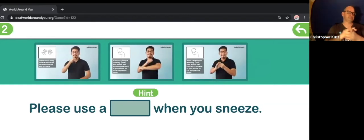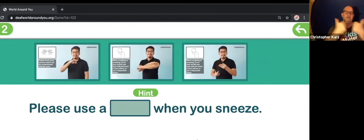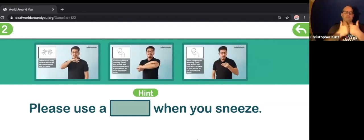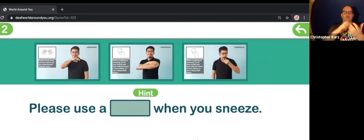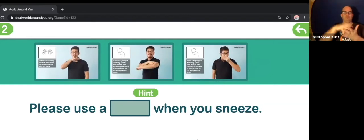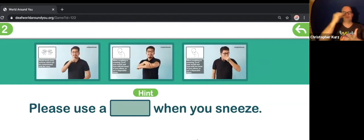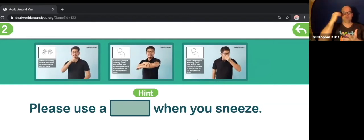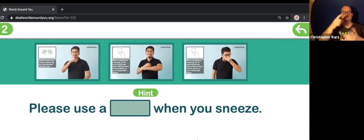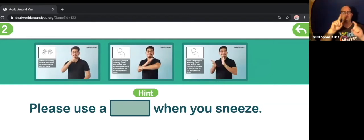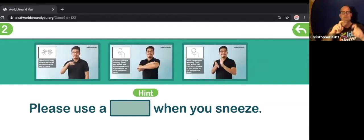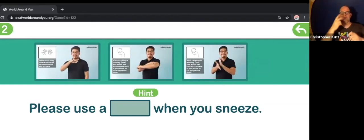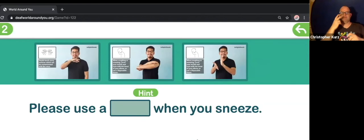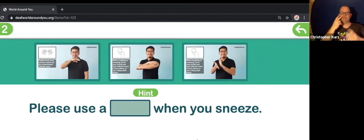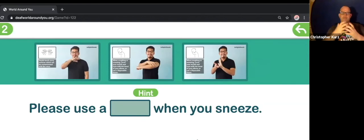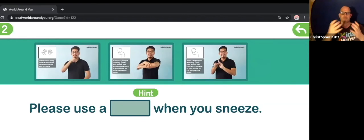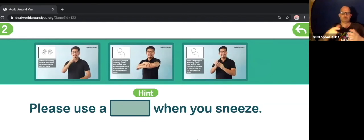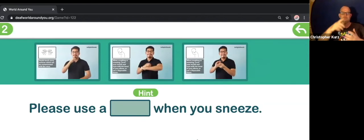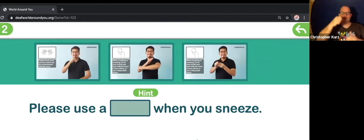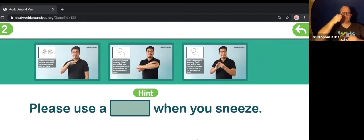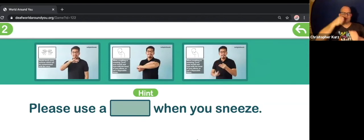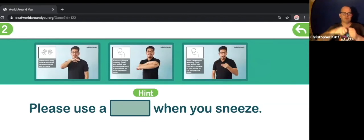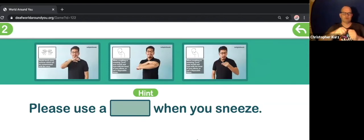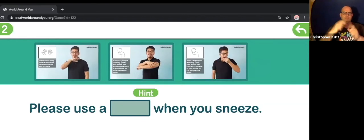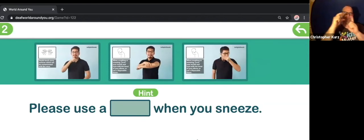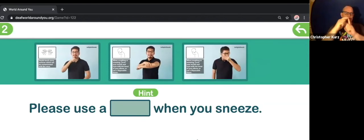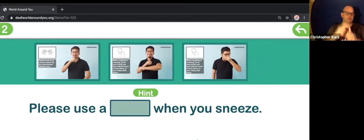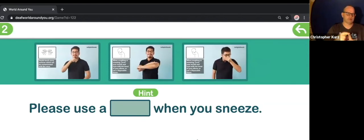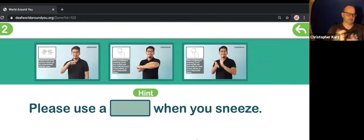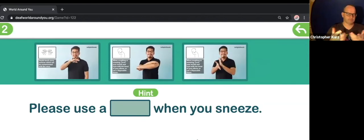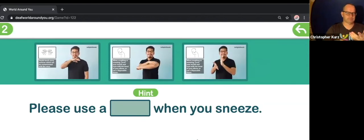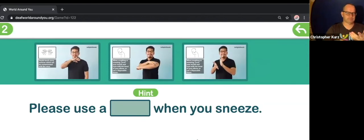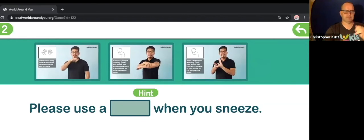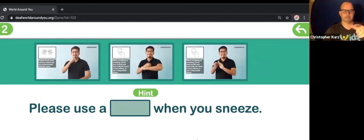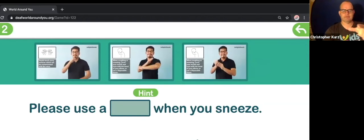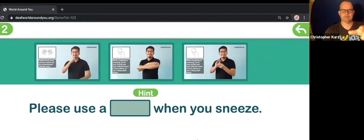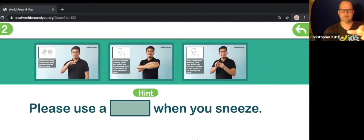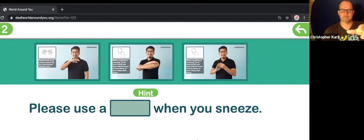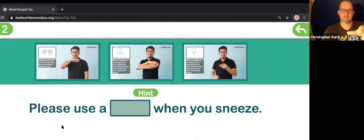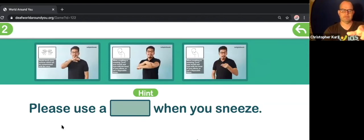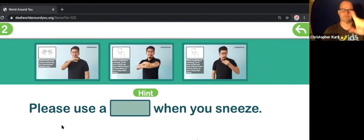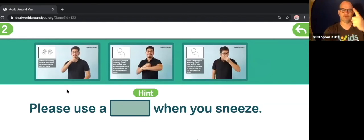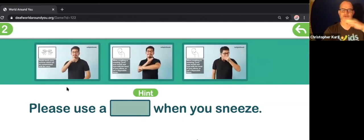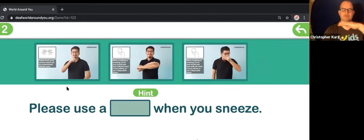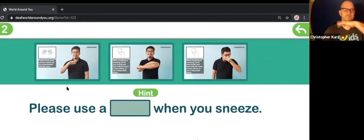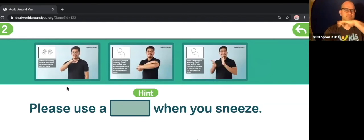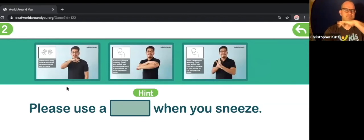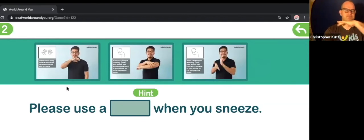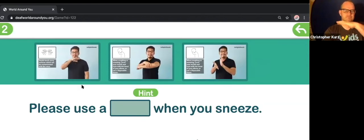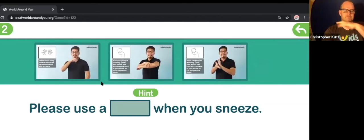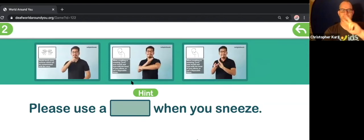As I mentioned earlier, we do expect students to watch the story first and learn the vocabulary there